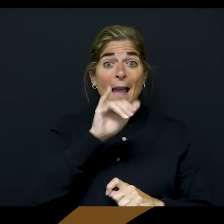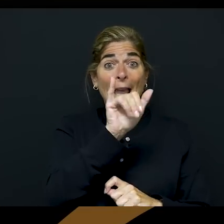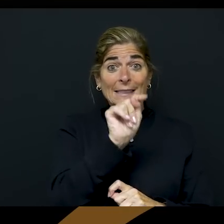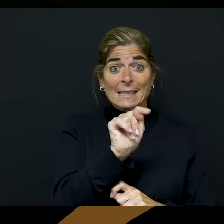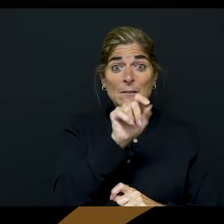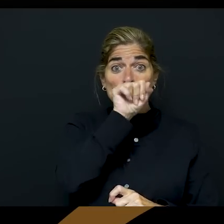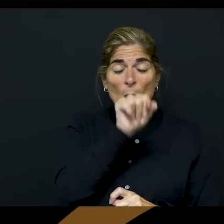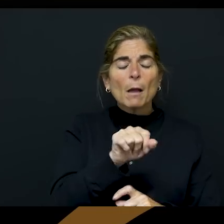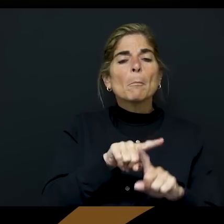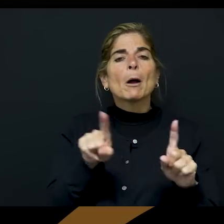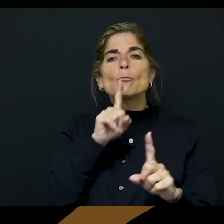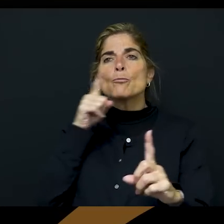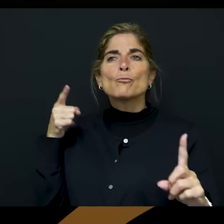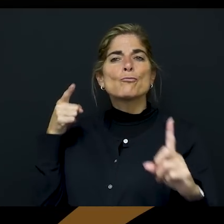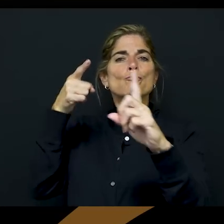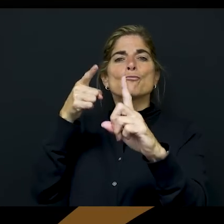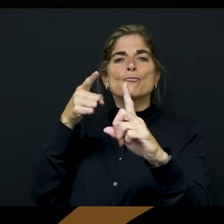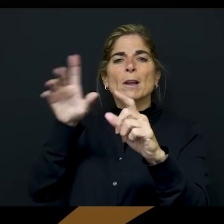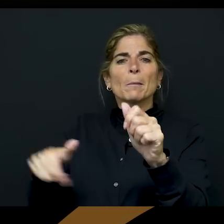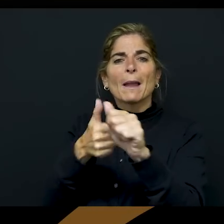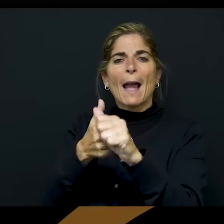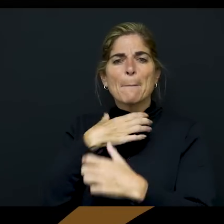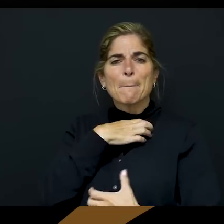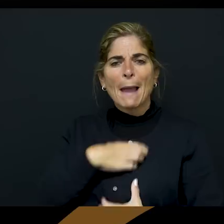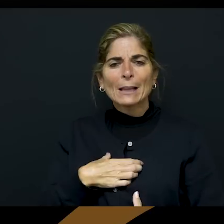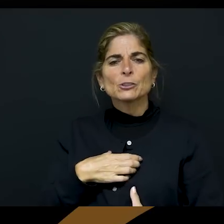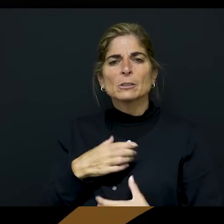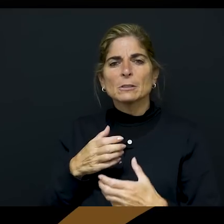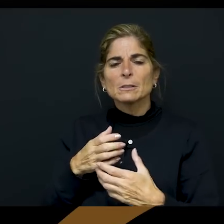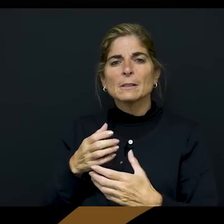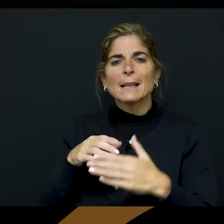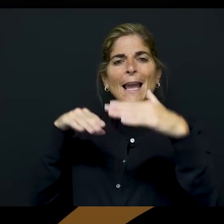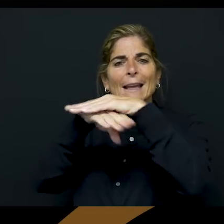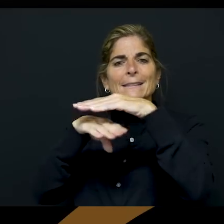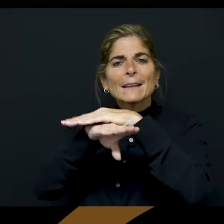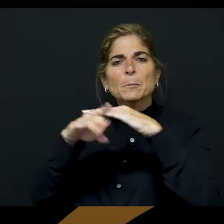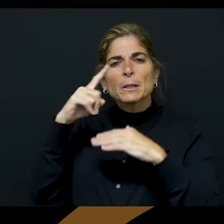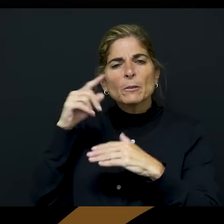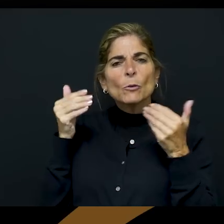I realized that whilst I loved my IT career, my real passion lay in innovation,